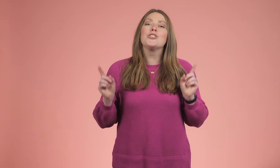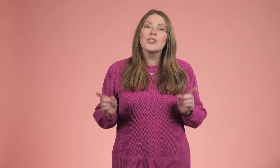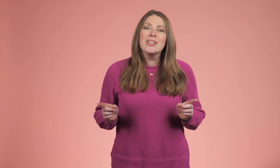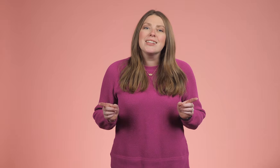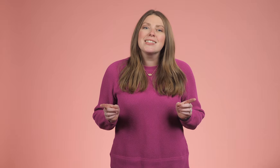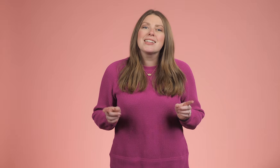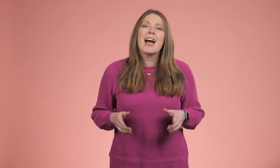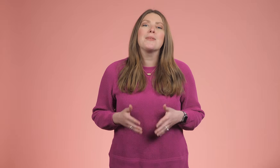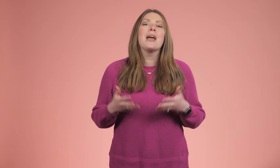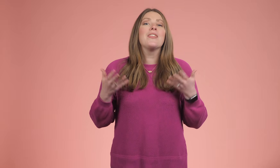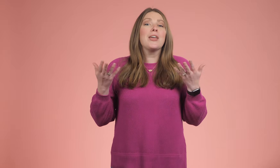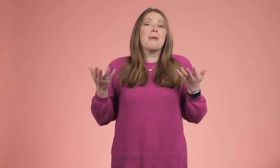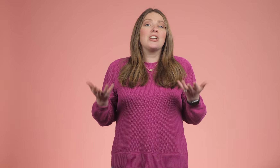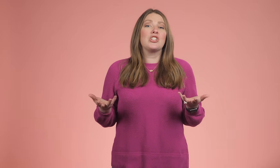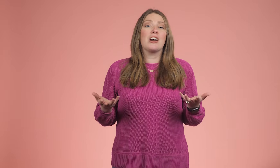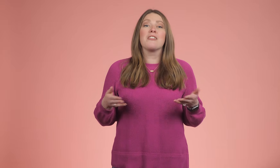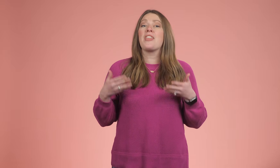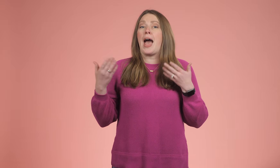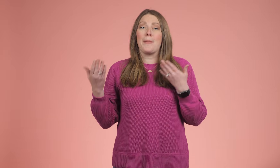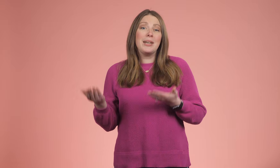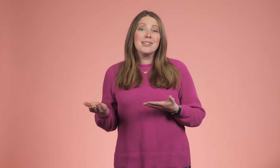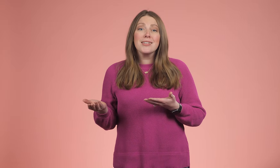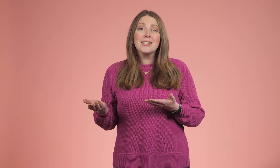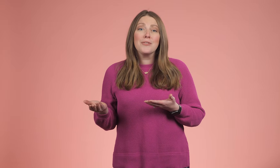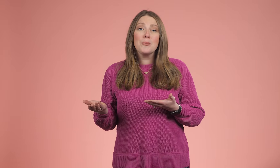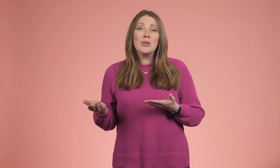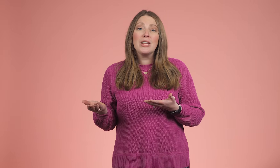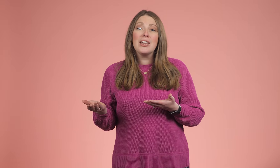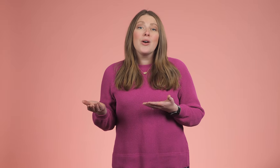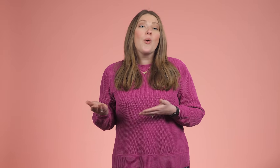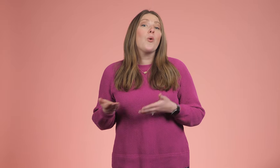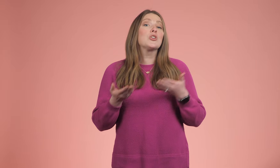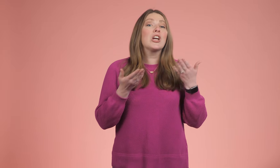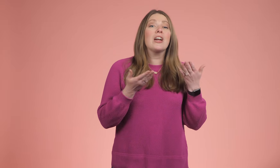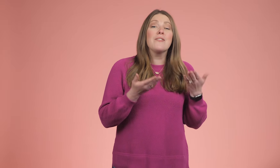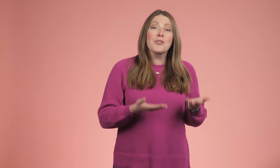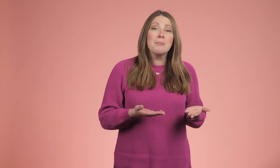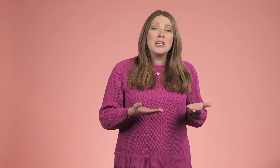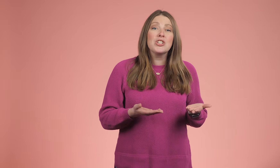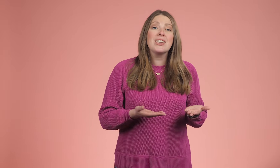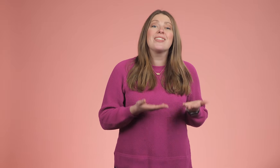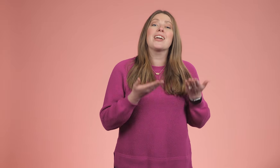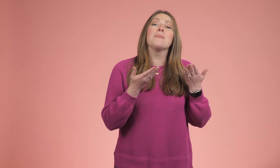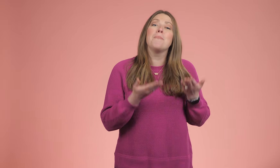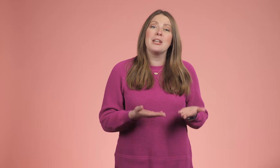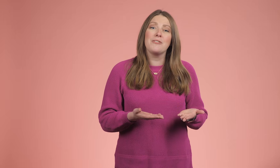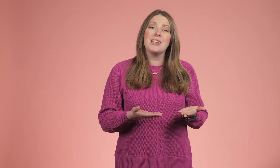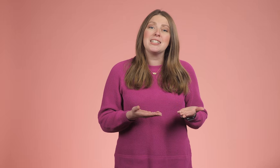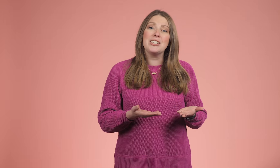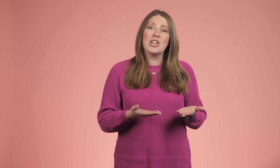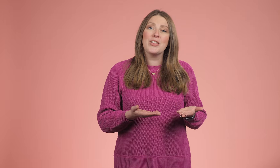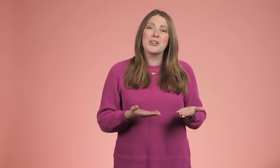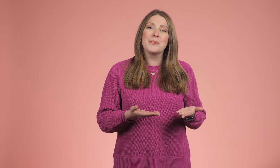During this time, they might share the happenings in the deaf community or share information that can benefit each other.